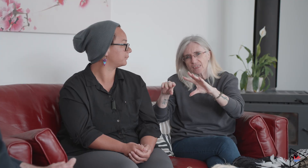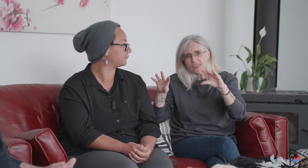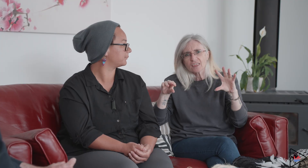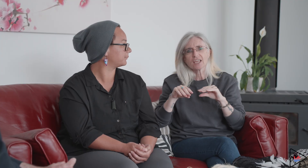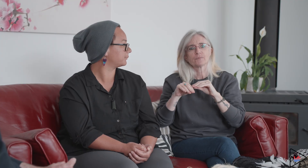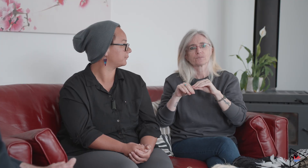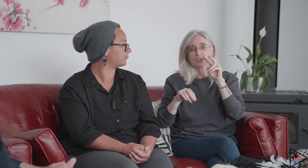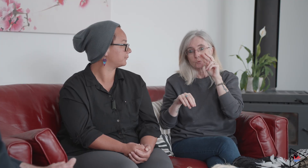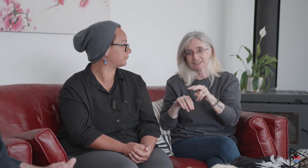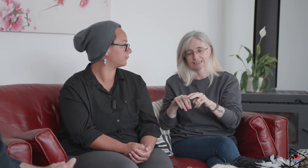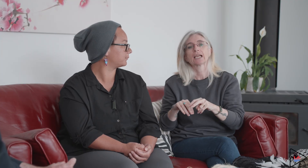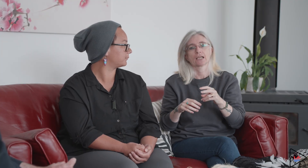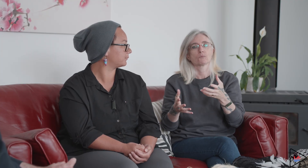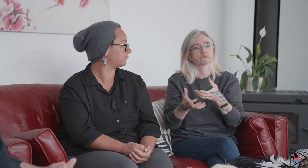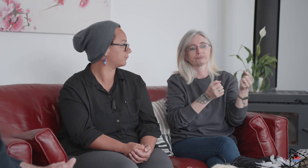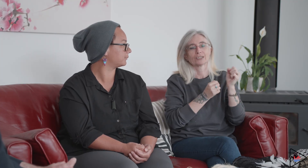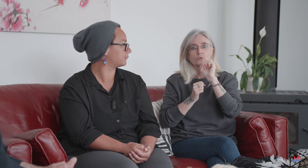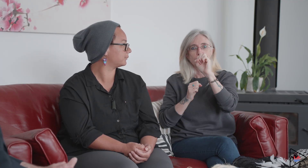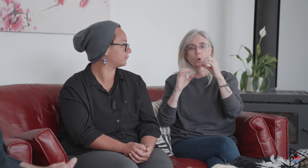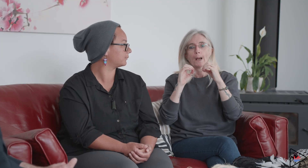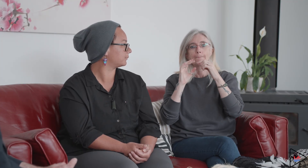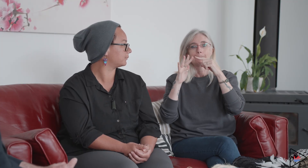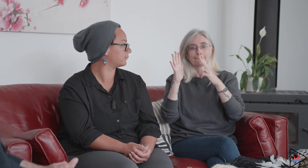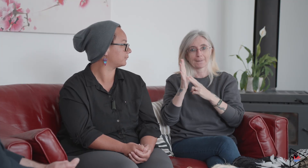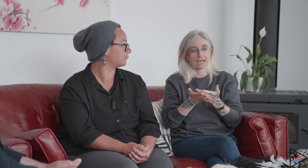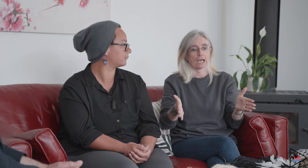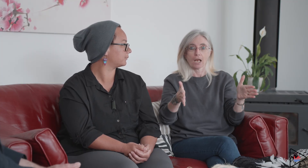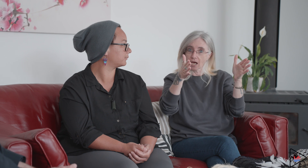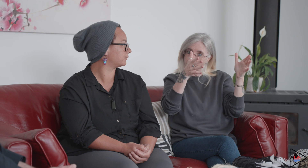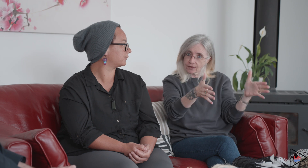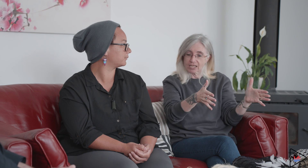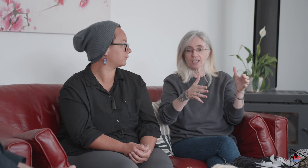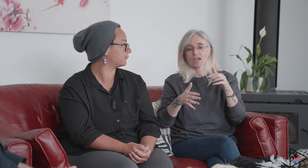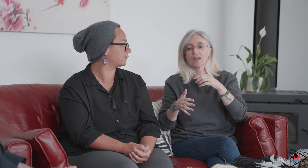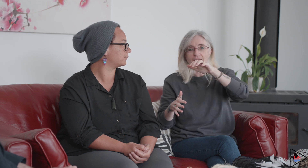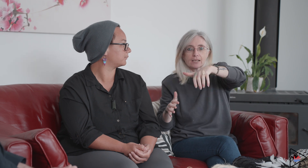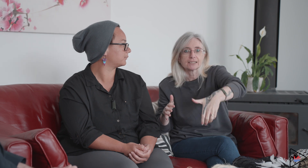from a riverside or something like that and bring it. So, bring a bin. Put some